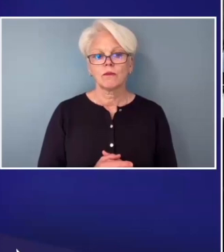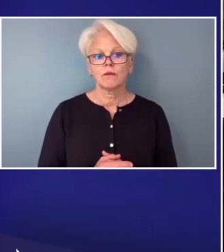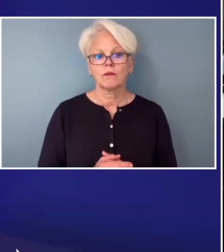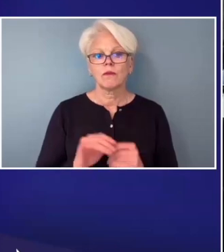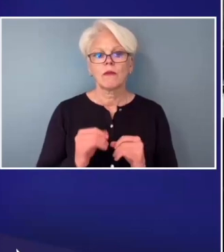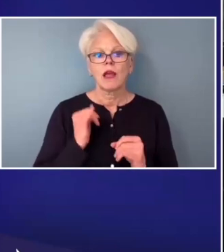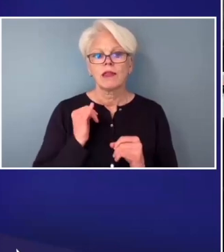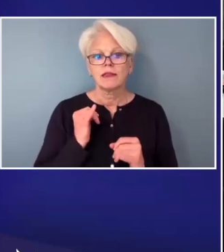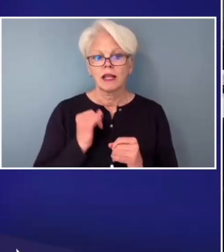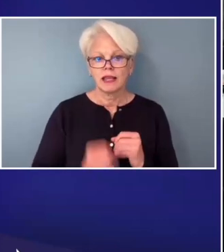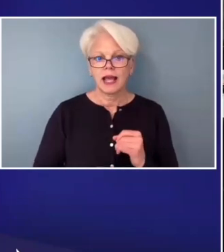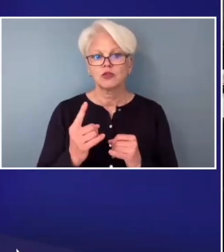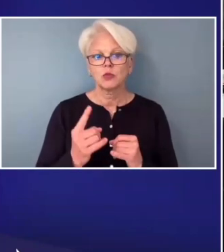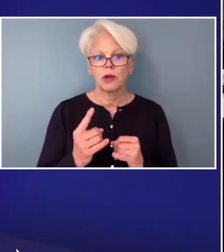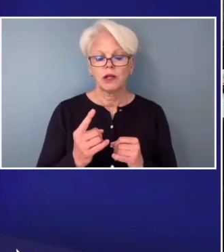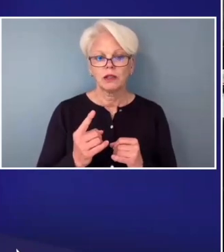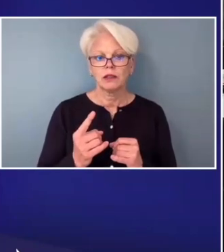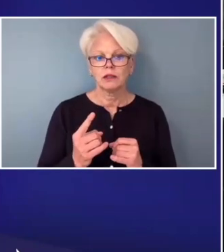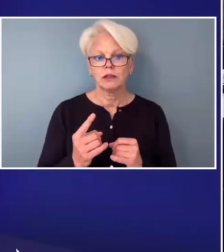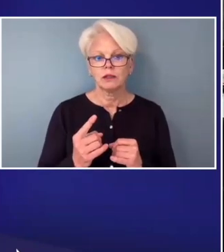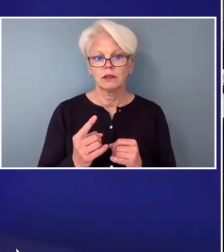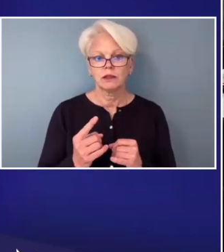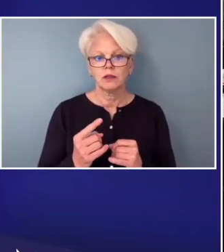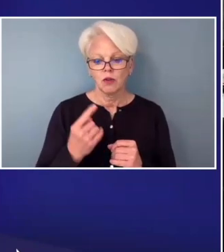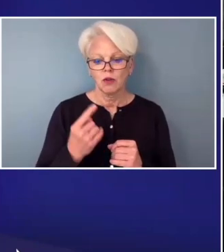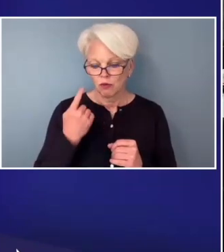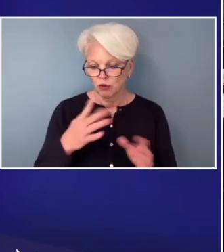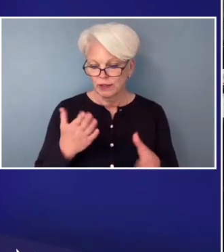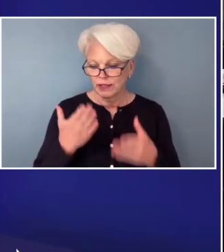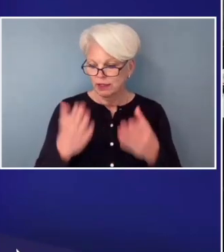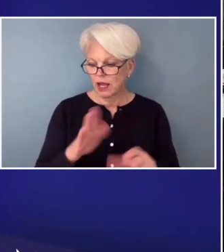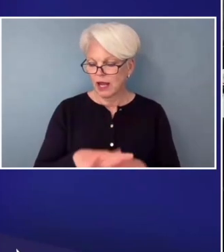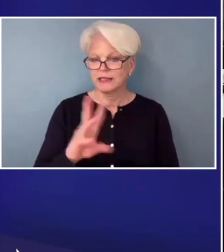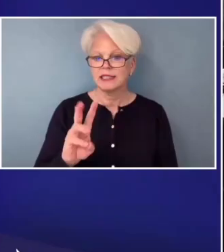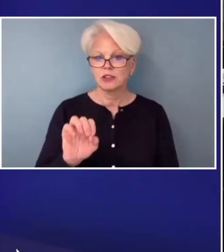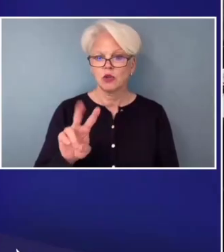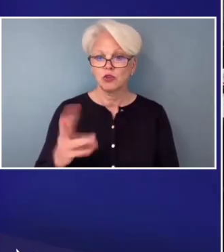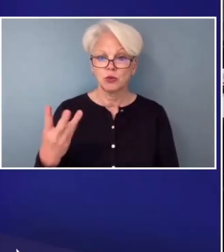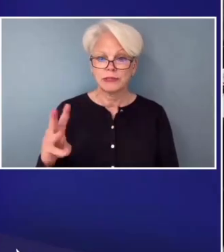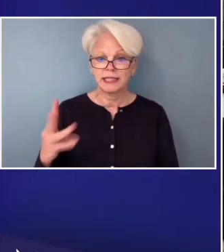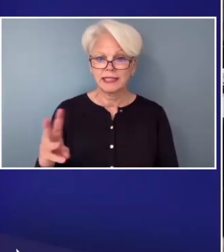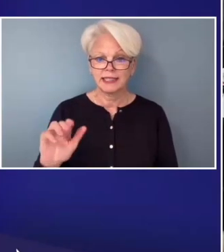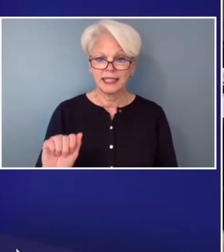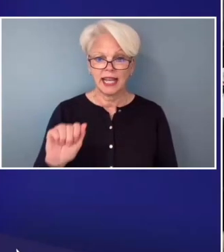the last one with regard to the suggestions on 60216 A1 Romanet one.